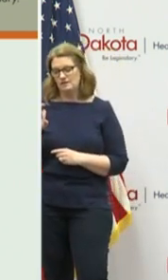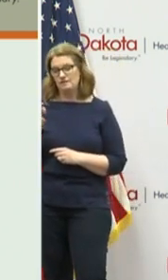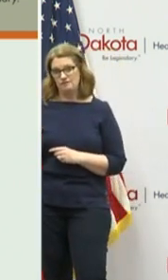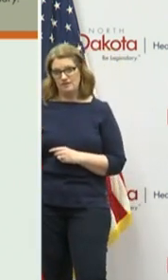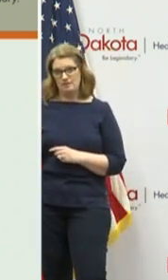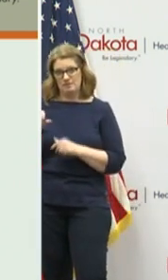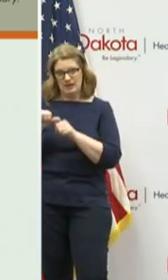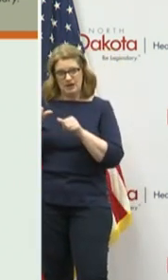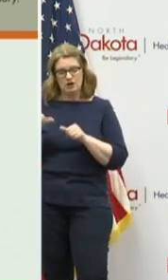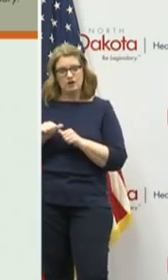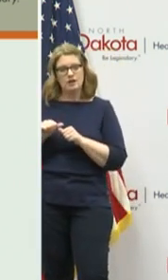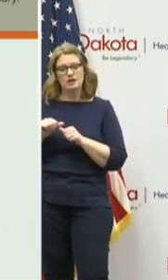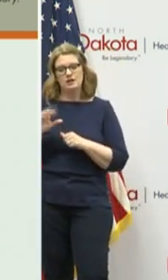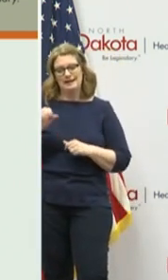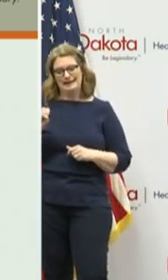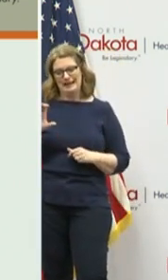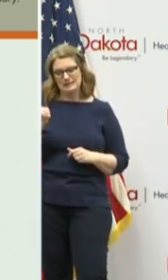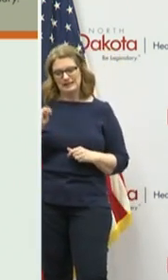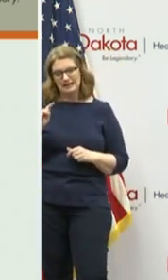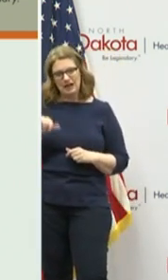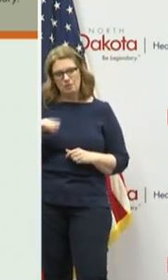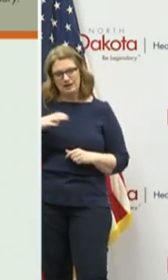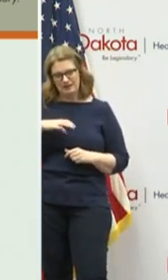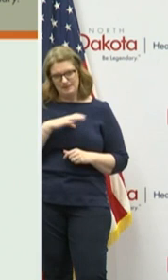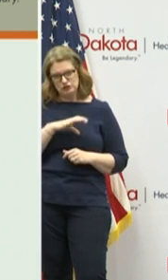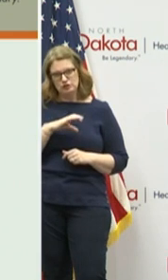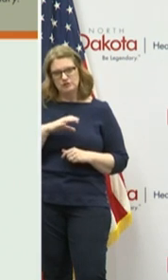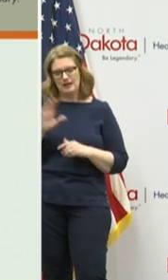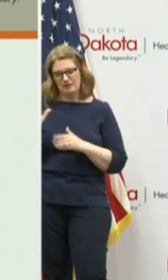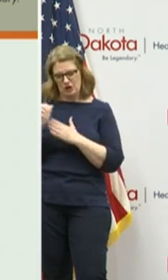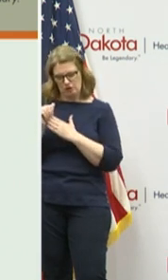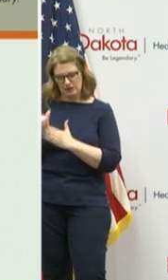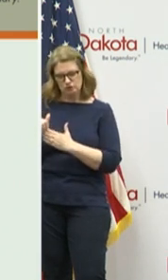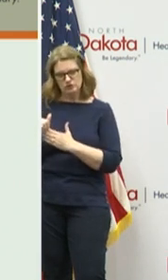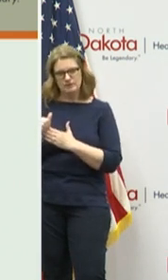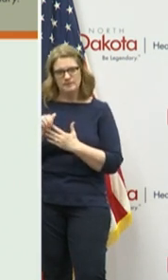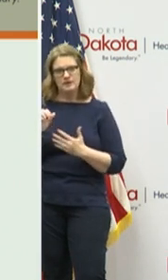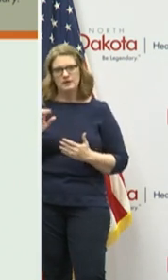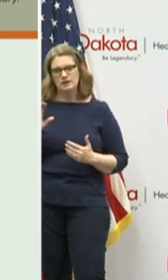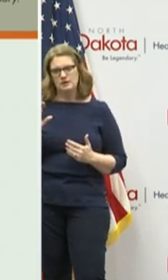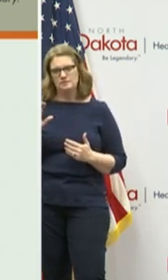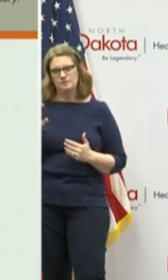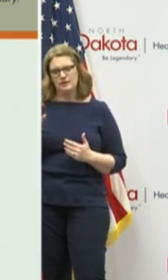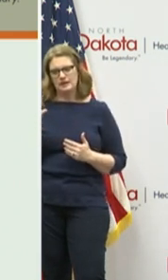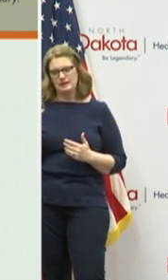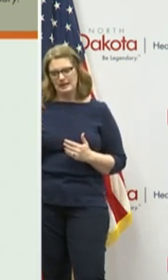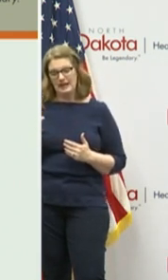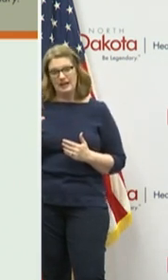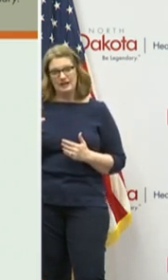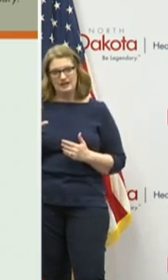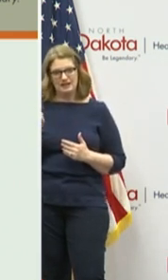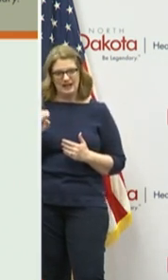IS ALSO, AGAIN, I WANT TO GIVE A SHOUT-OUT TO THE MAYORS OF FARGO